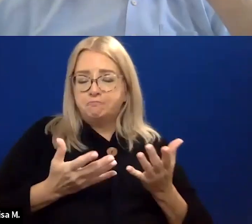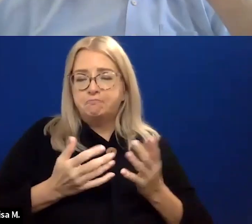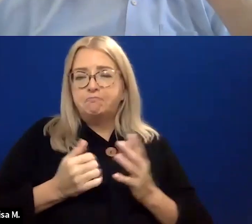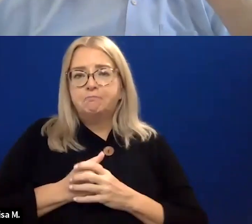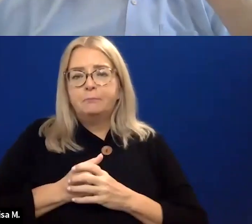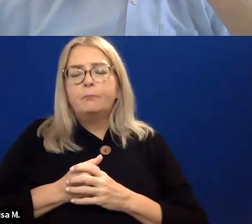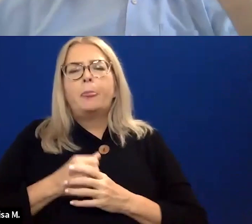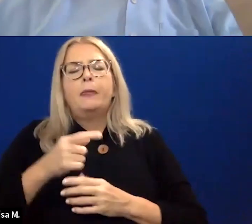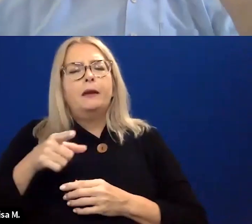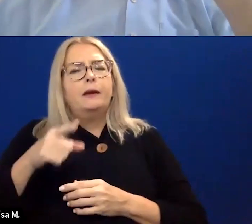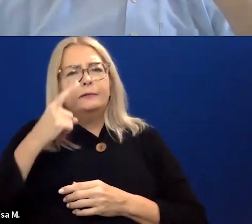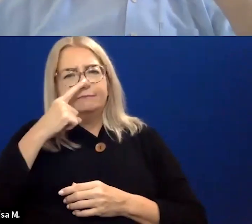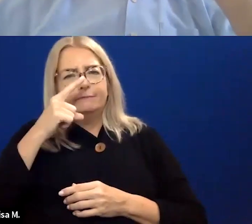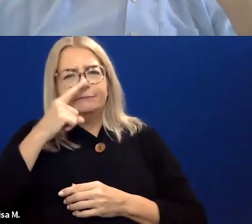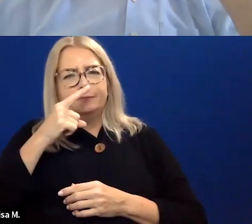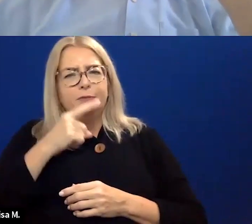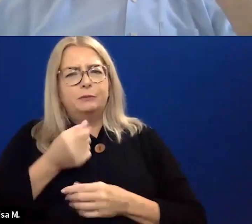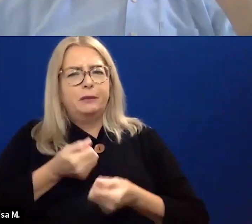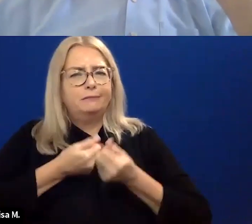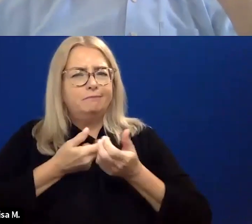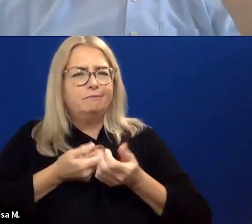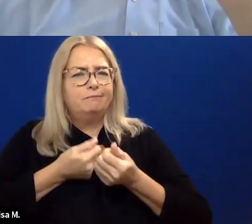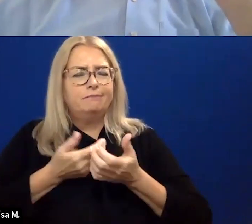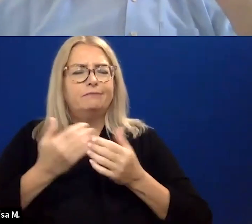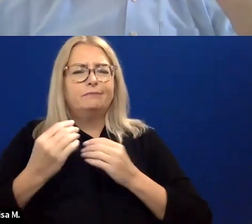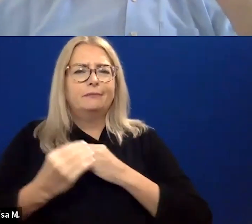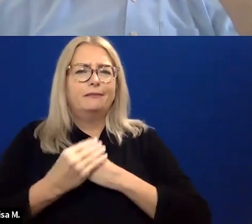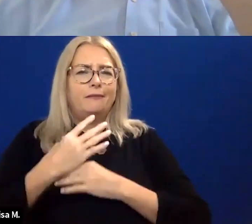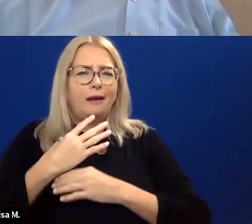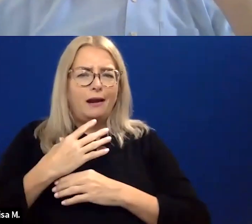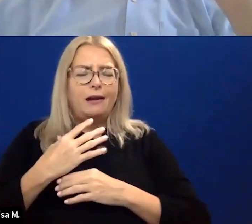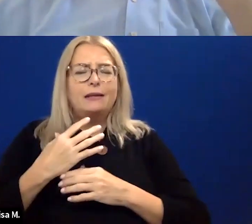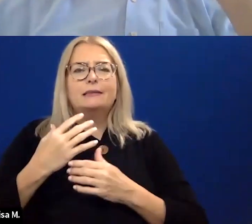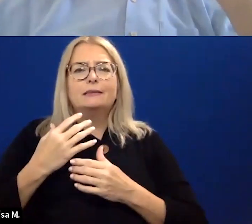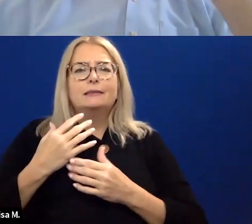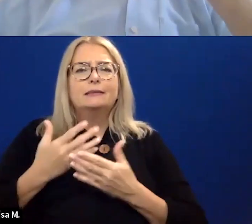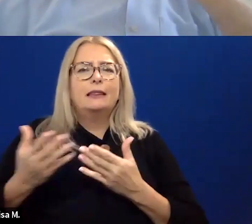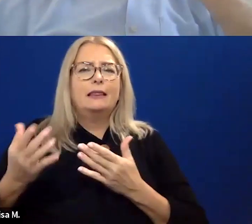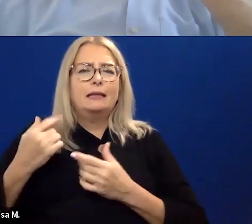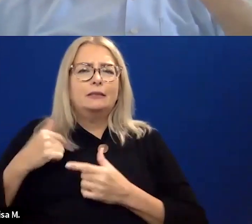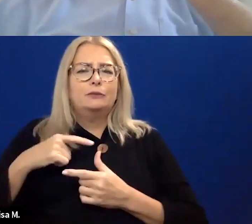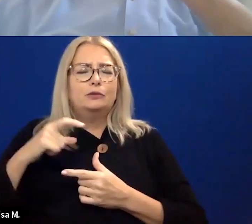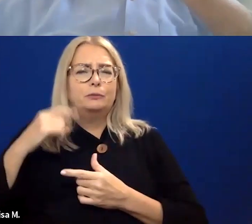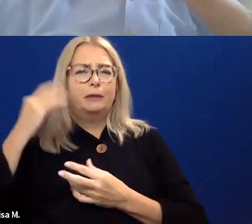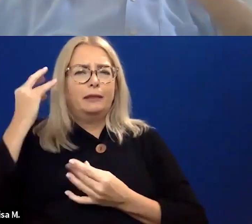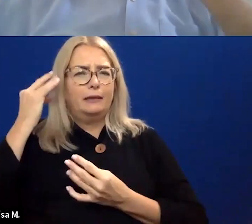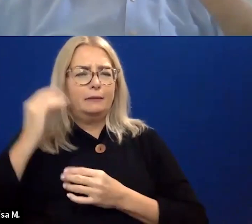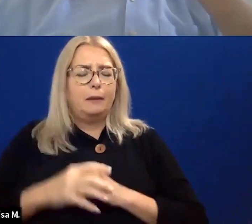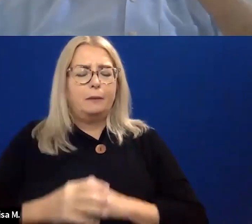you just share some advice for us or things we should be thinking about yeah so if you go back